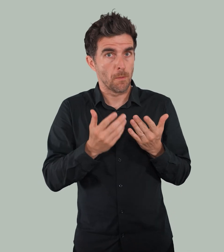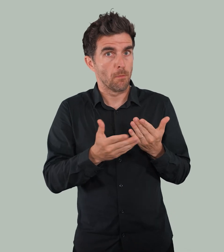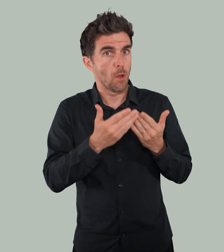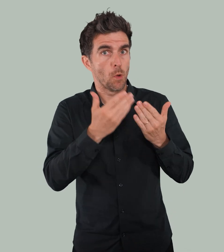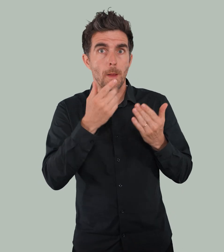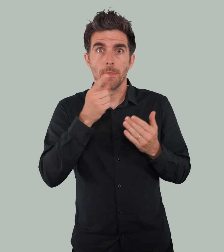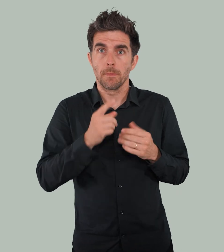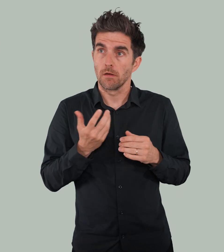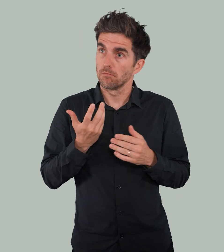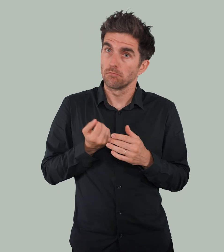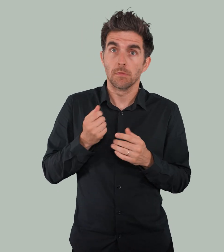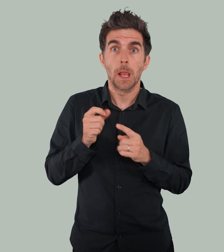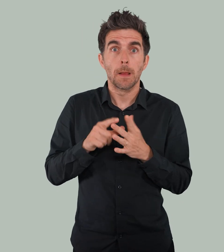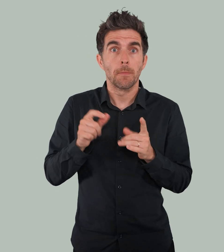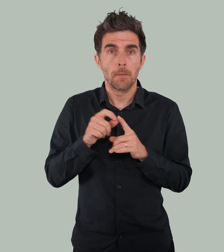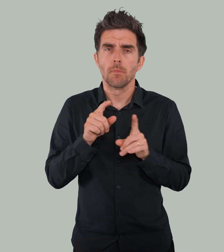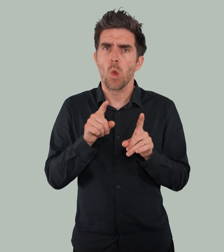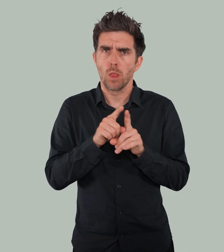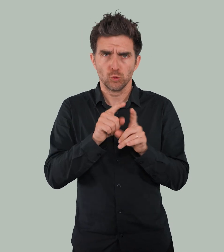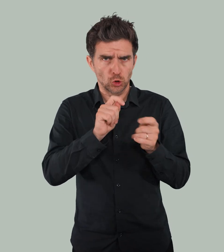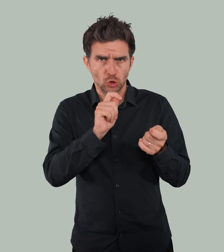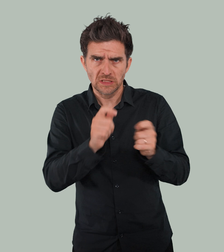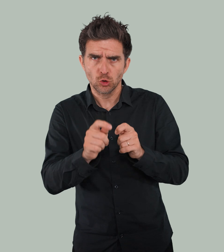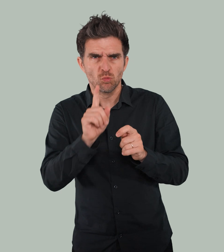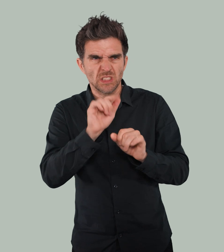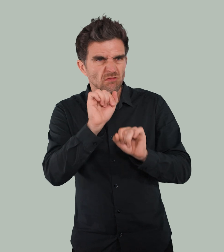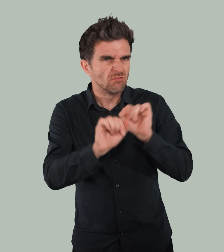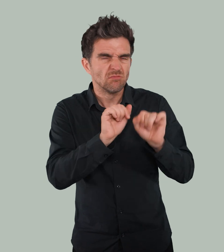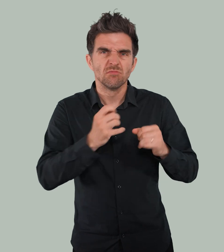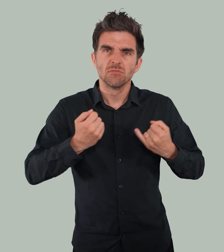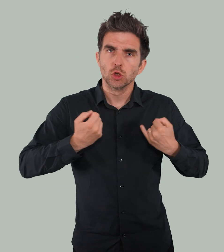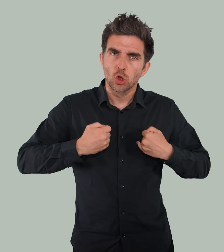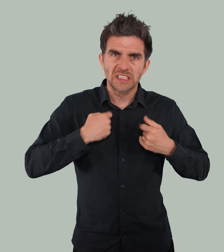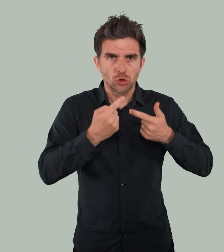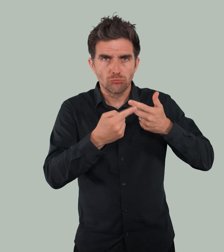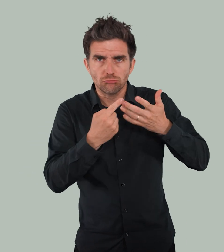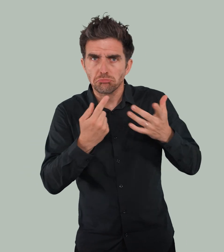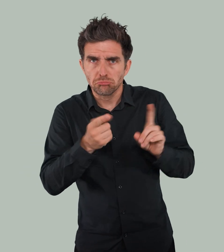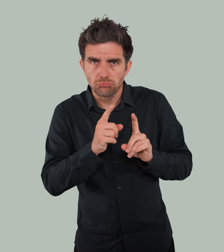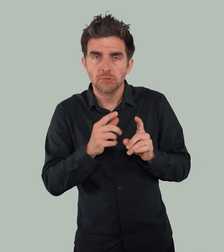to the growing number of people claiming PIP but also to changes in how conditions present